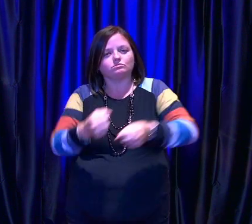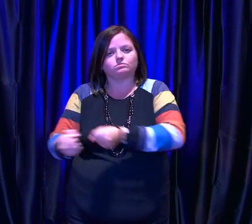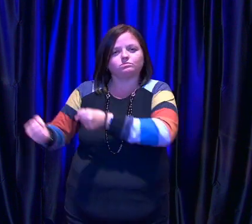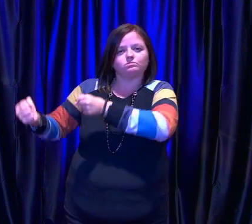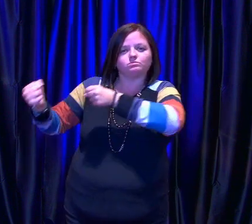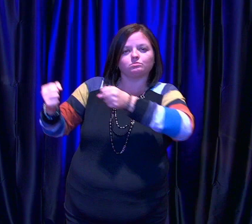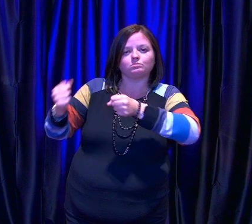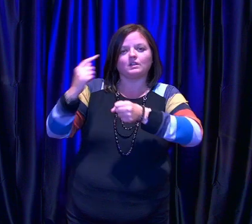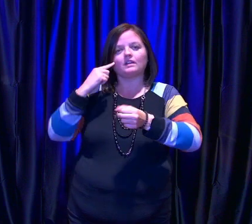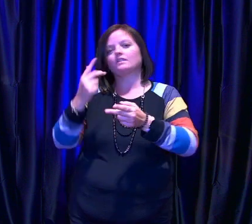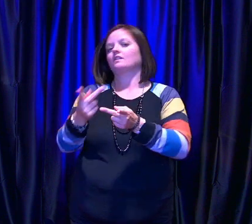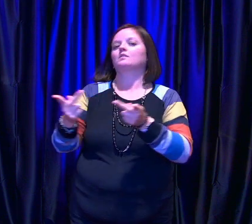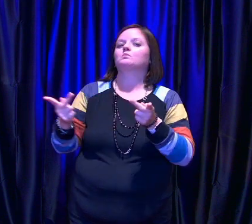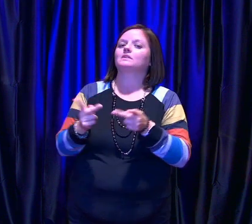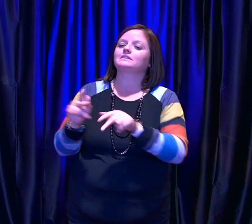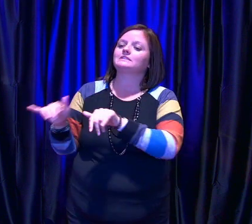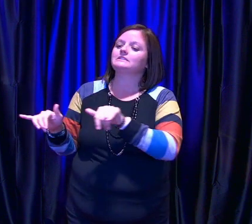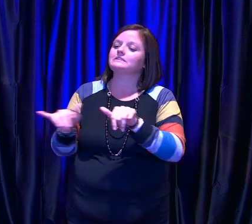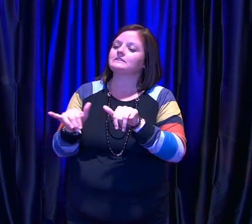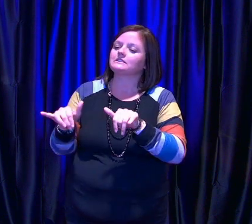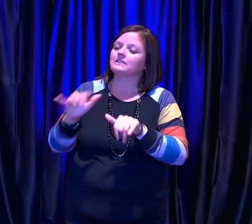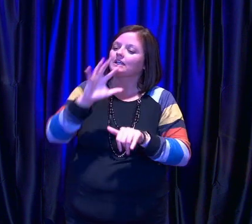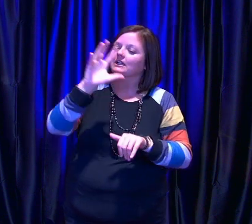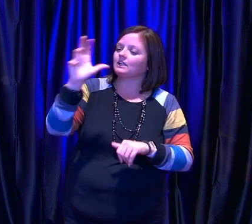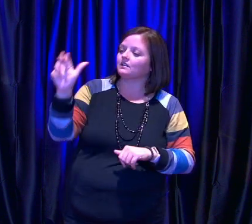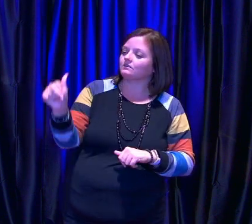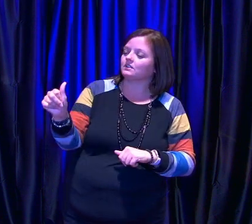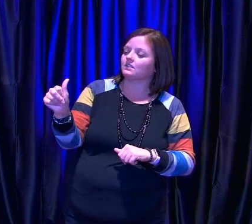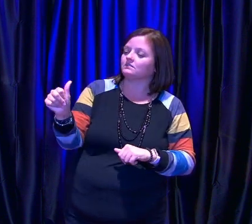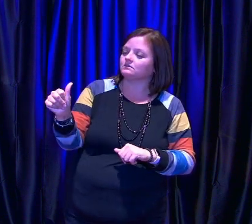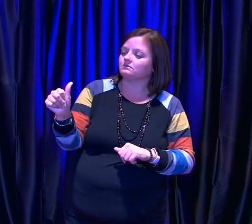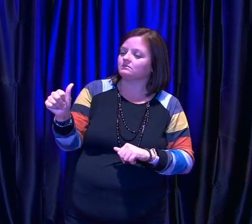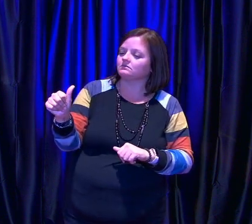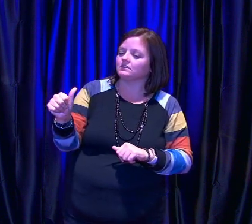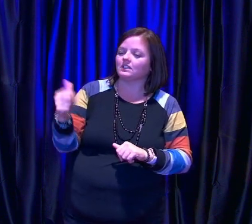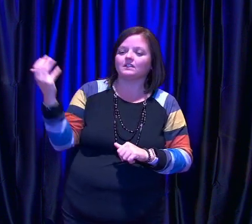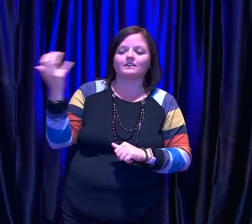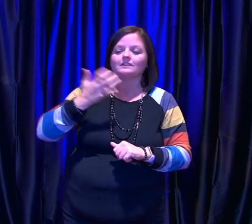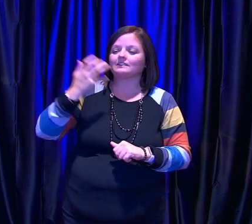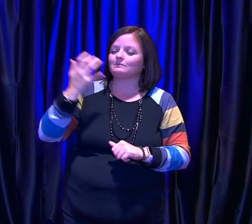places like in africa and just the amazing growth i think of